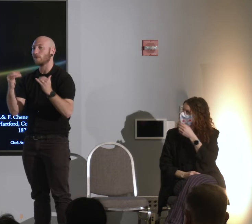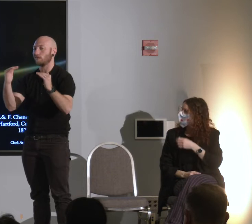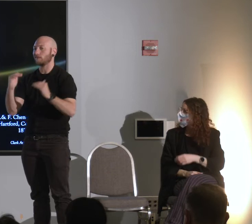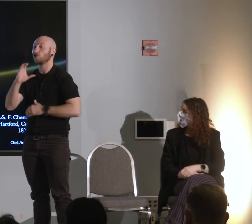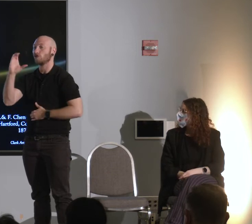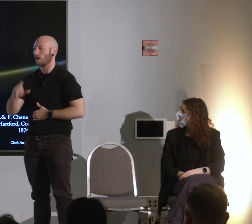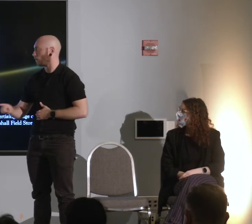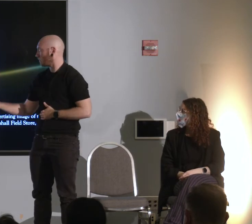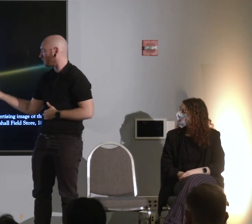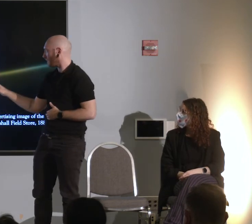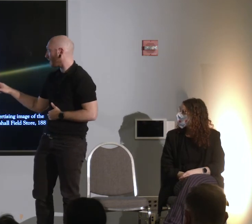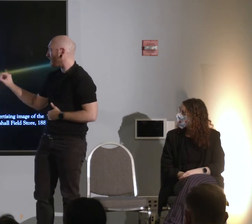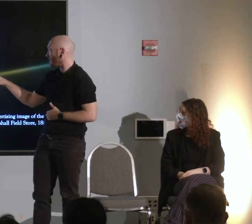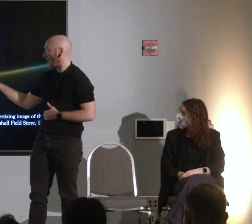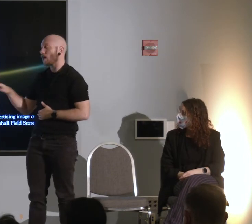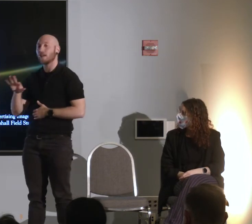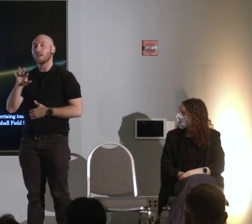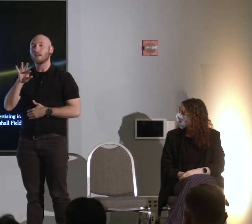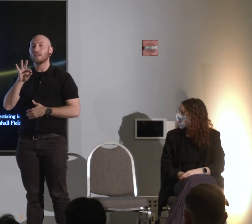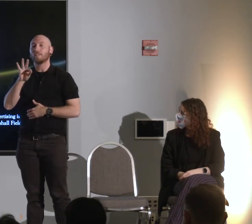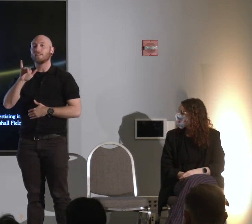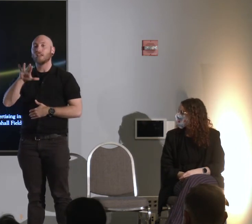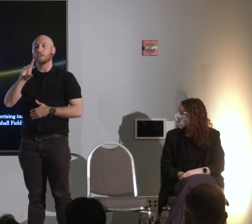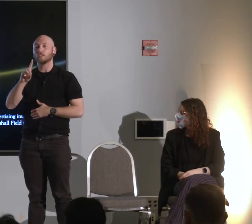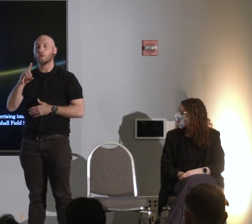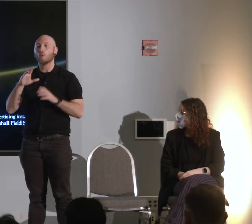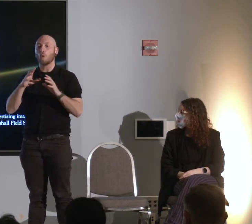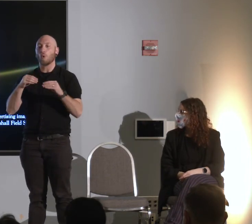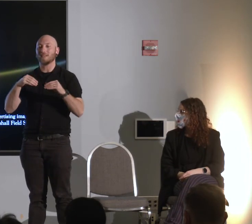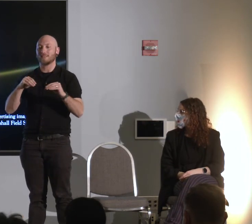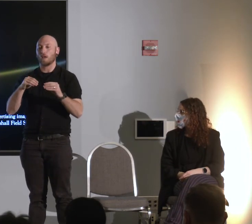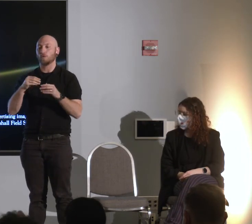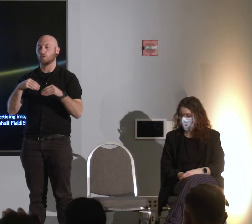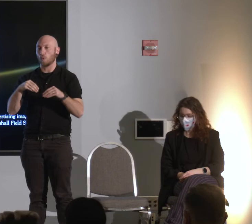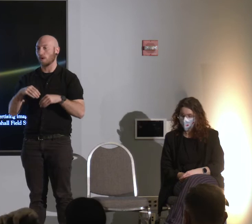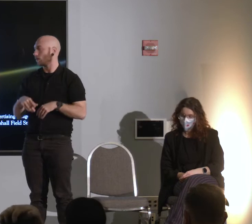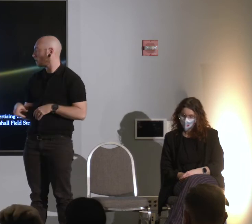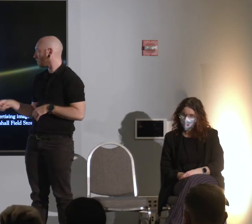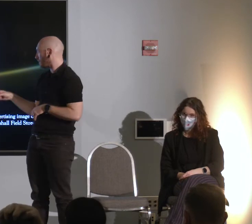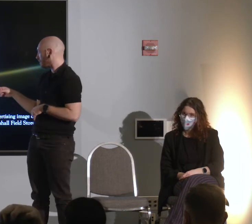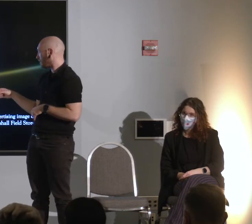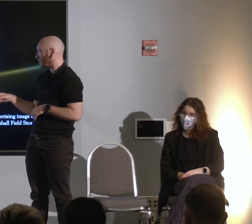And here's the Field Wholesale Store. It's the Hayden Building on Steroids.